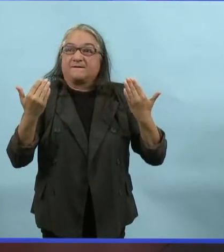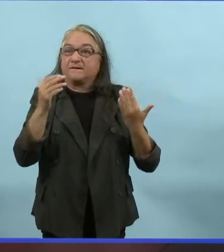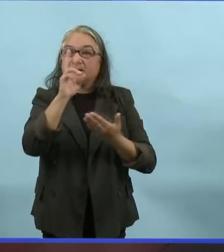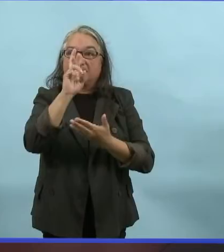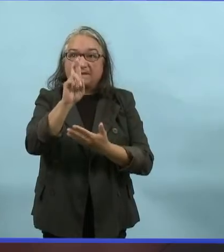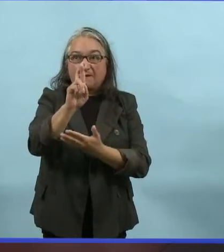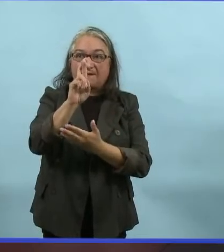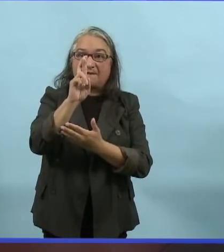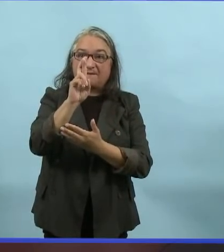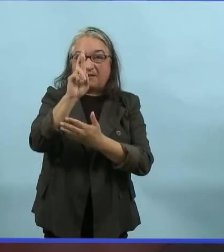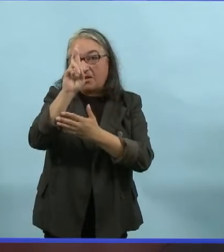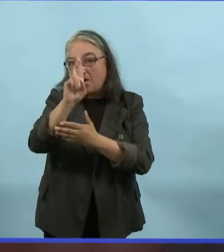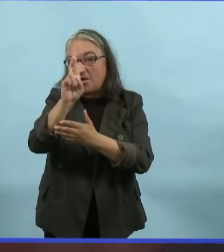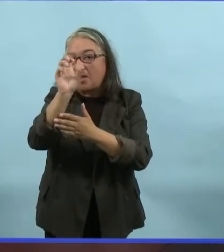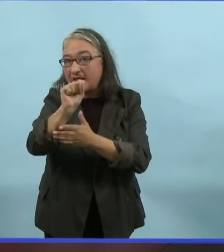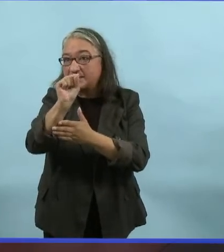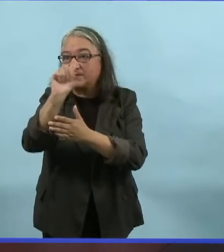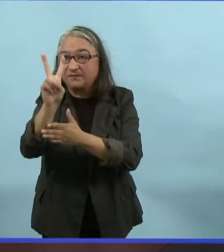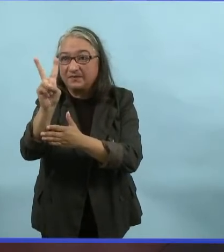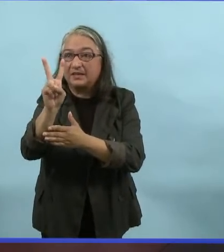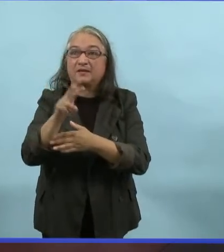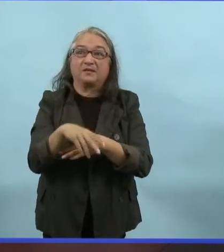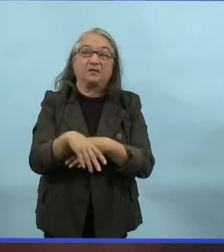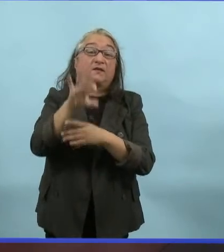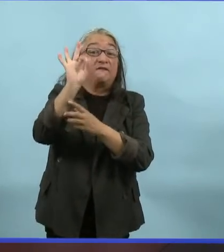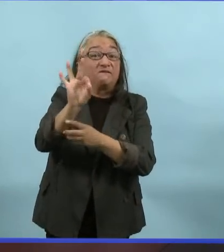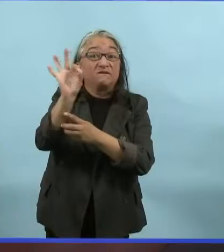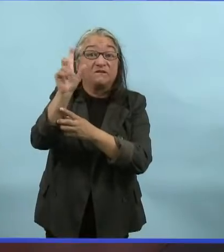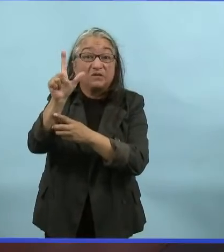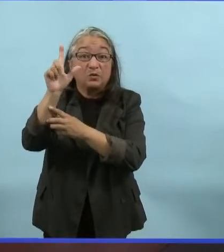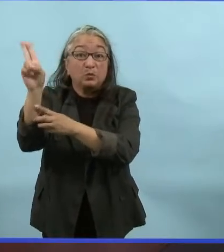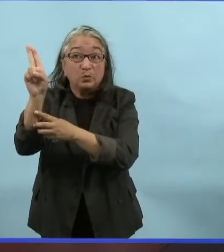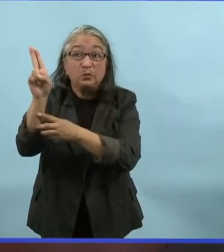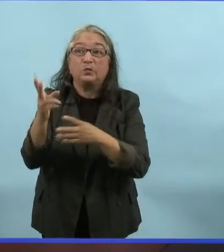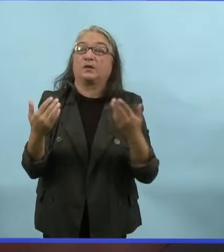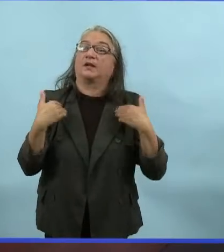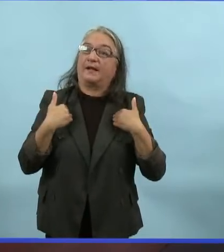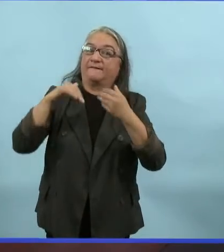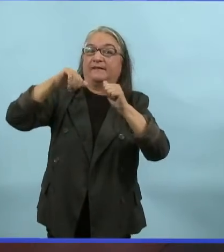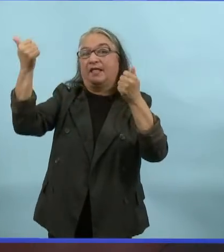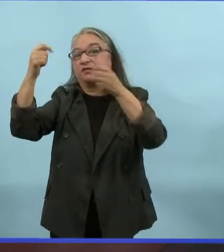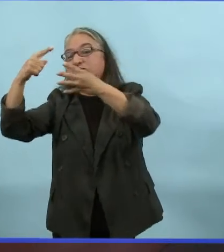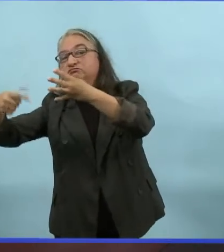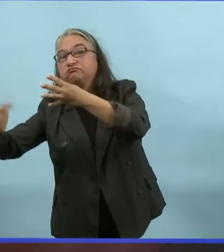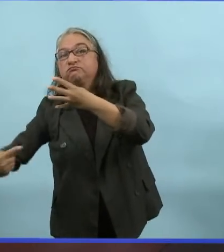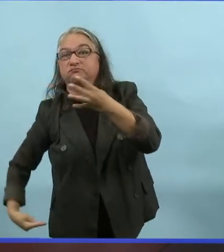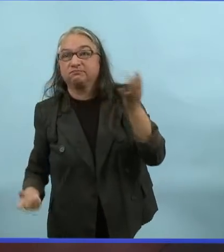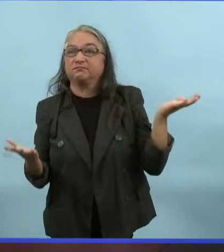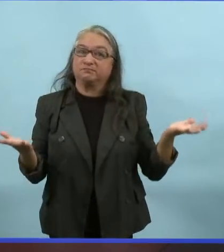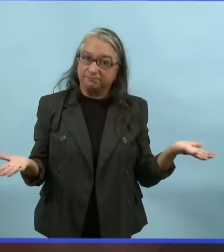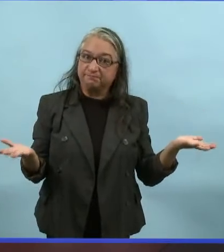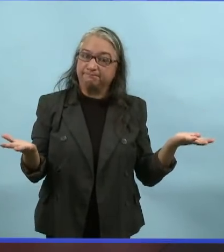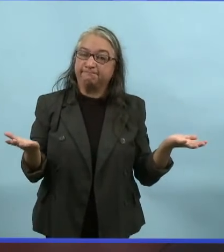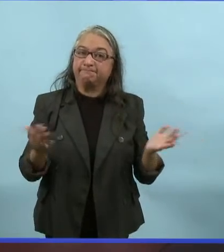epidemiology will a third dose be be required it's it's possible would everyone require it that you